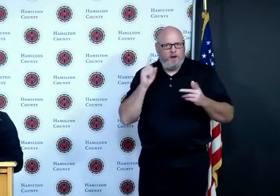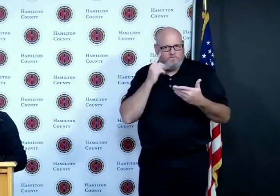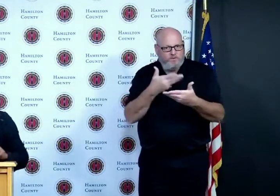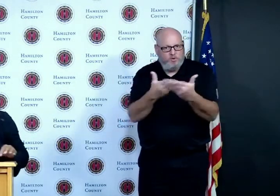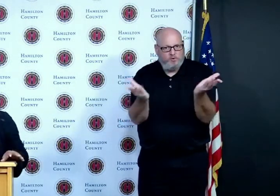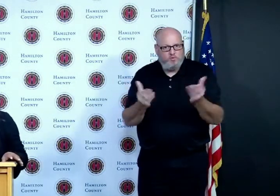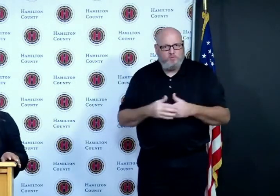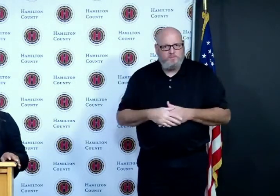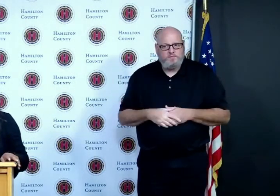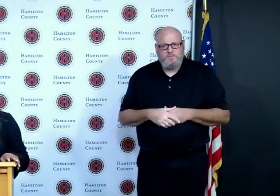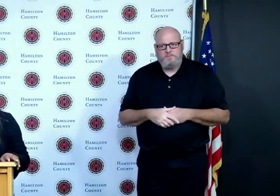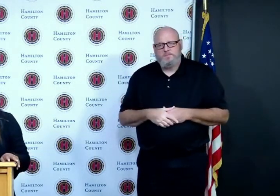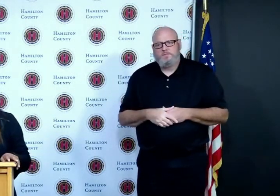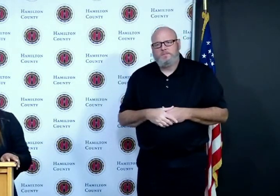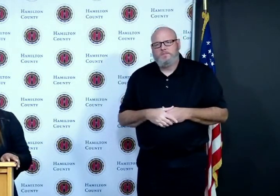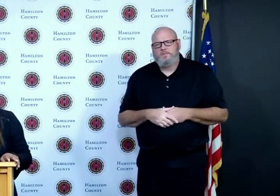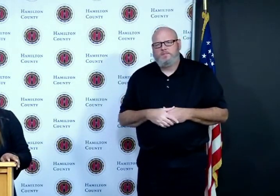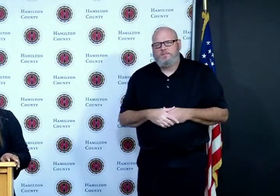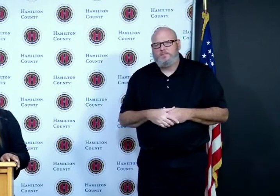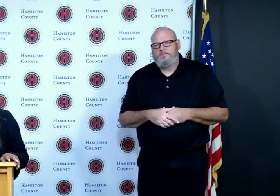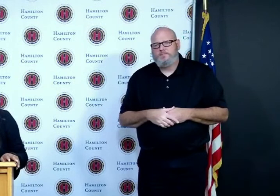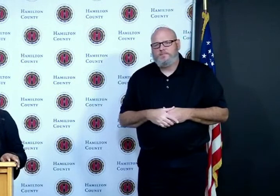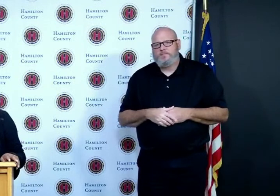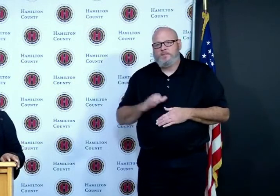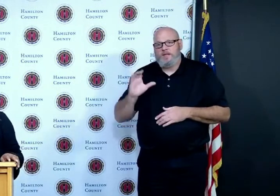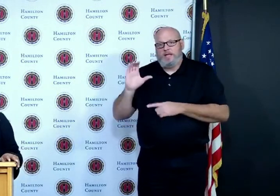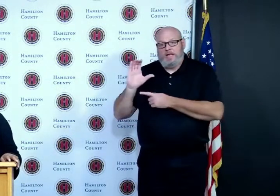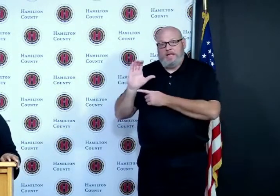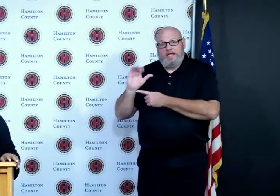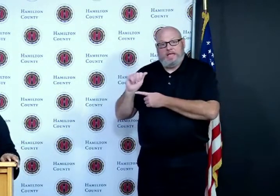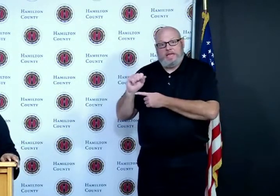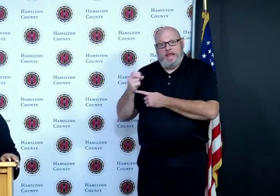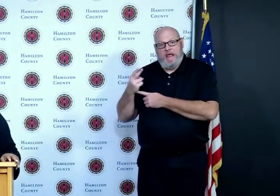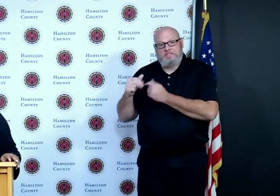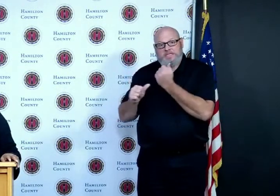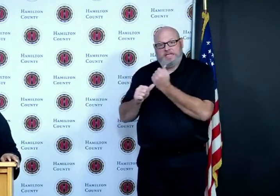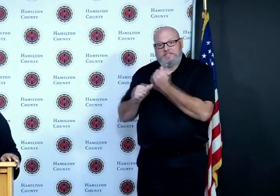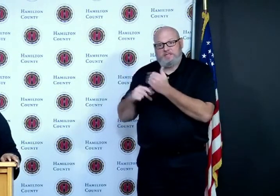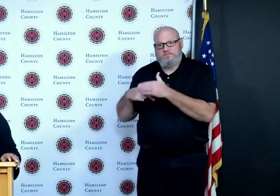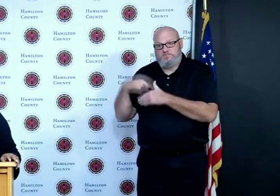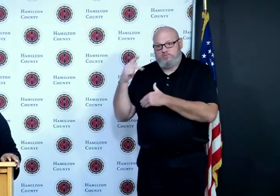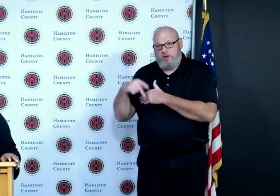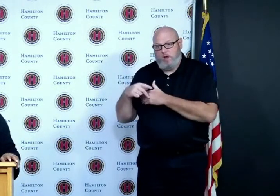we have a cash assistance program it's called the Prevention Retention Contingency and what